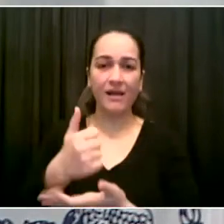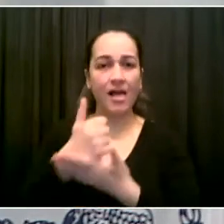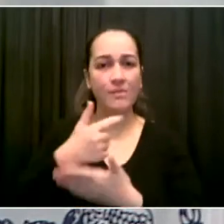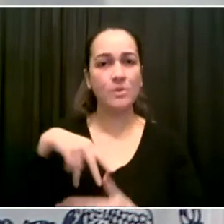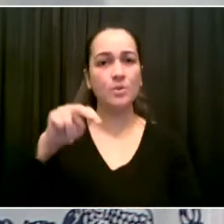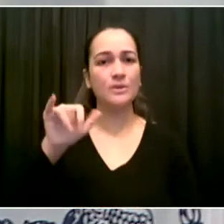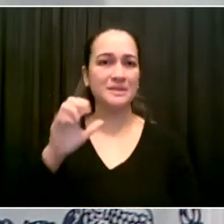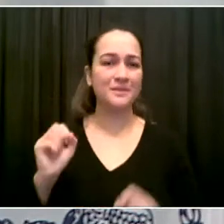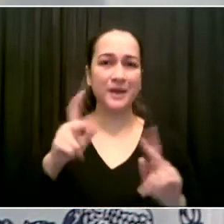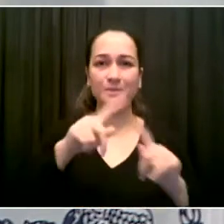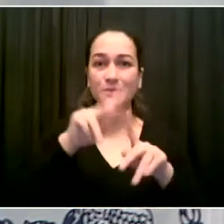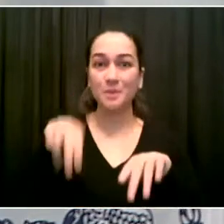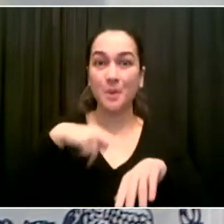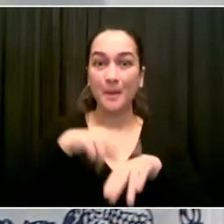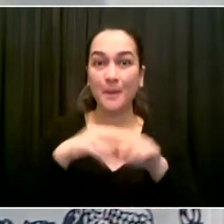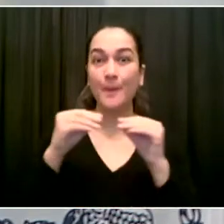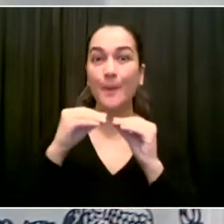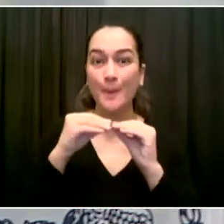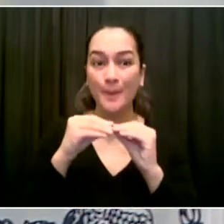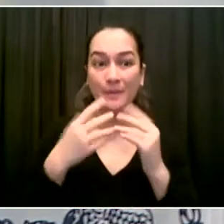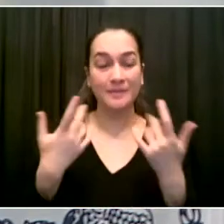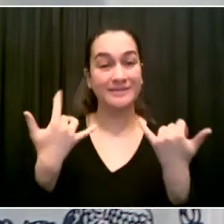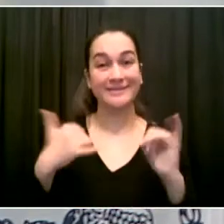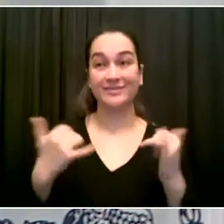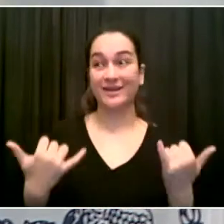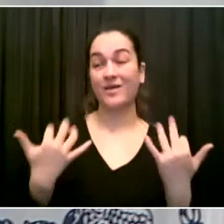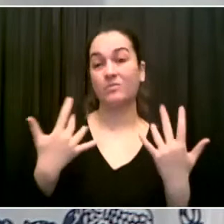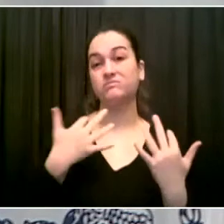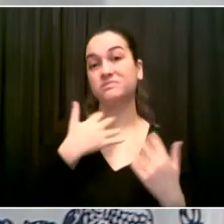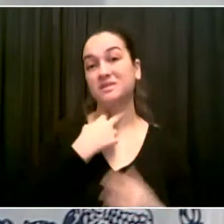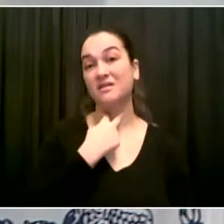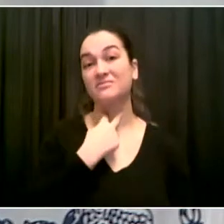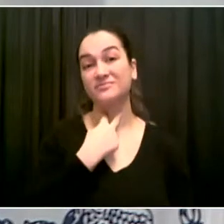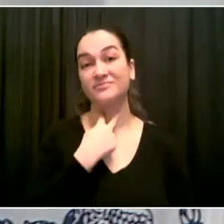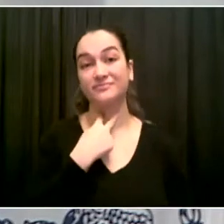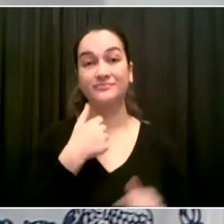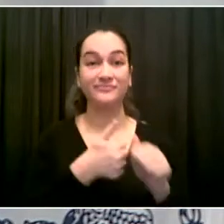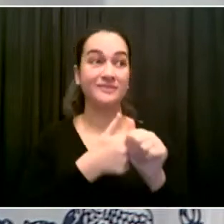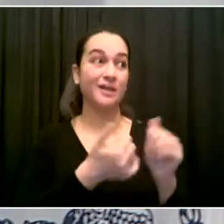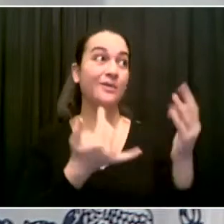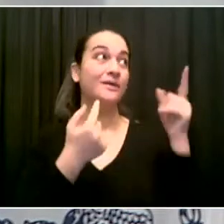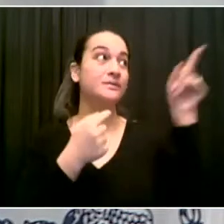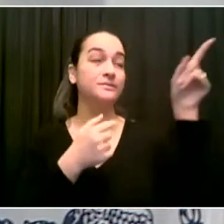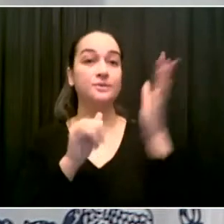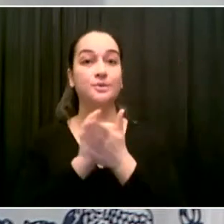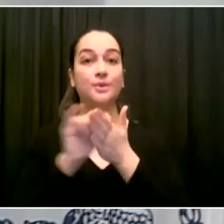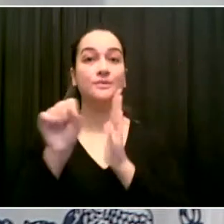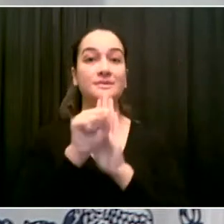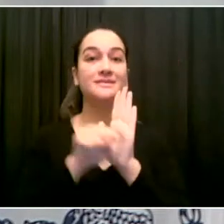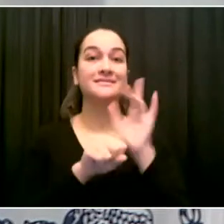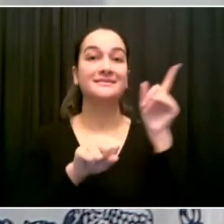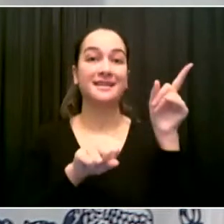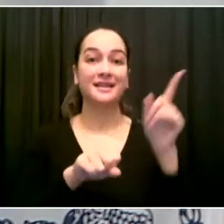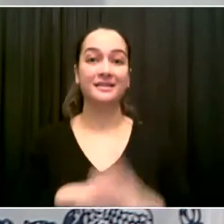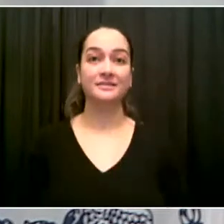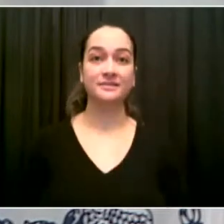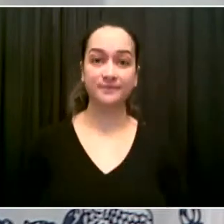GREATER SAFETY OVER ALL. THAT'S A PIECE I THINK SHOULD BE ADADREDSSED IMMEDIATELY.